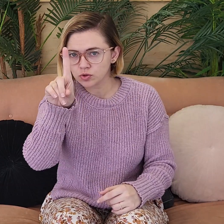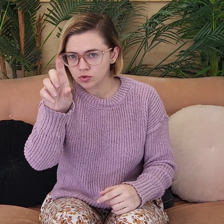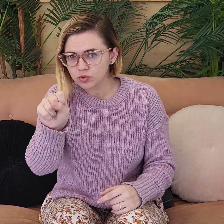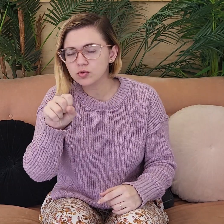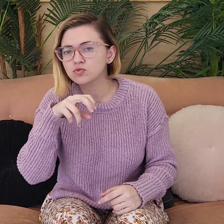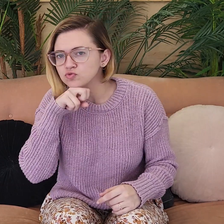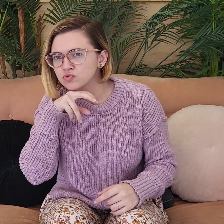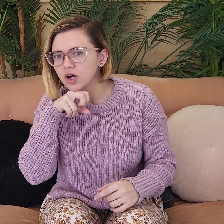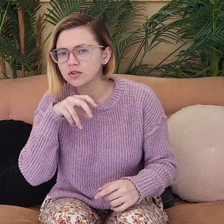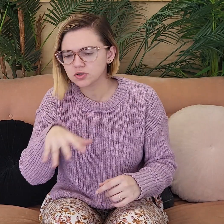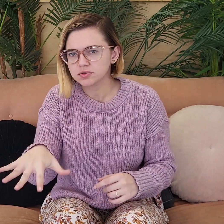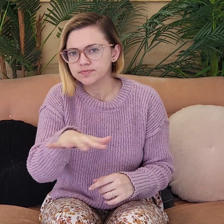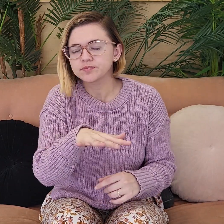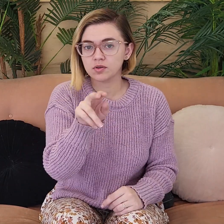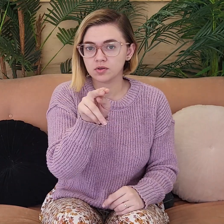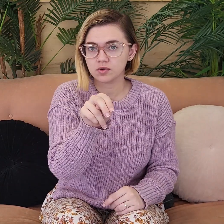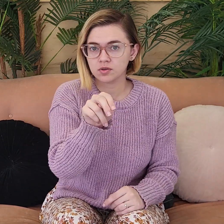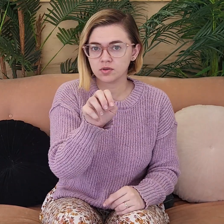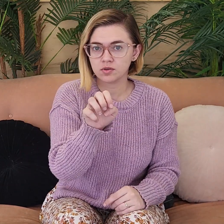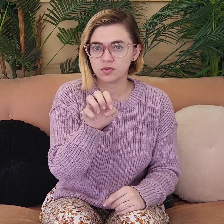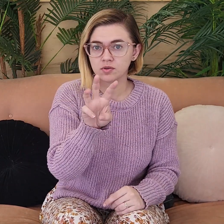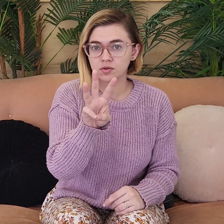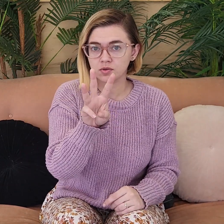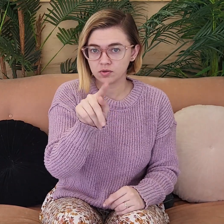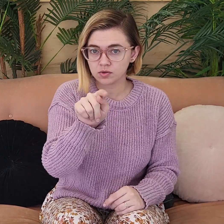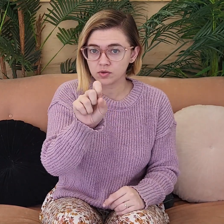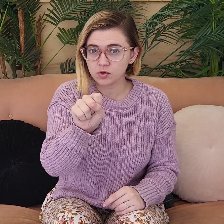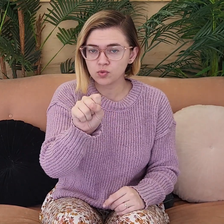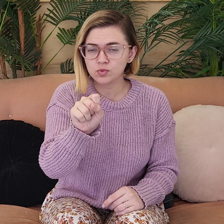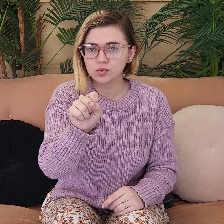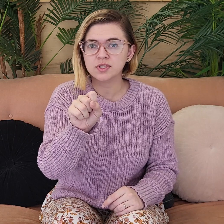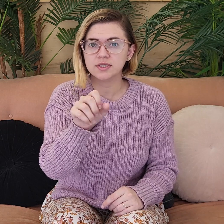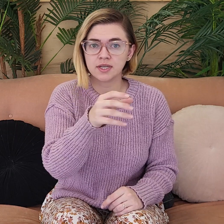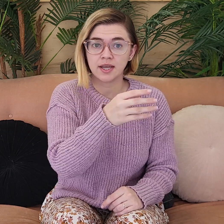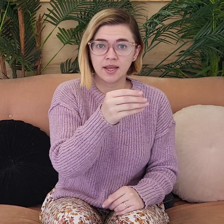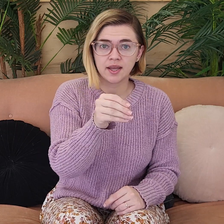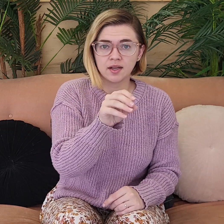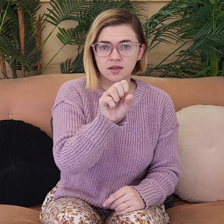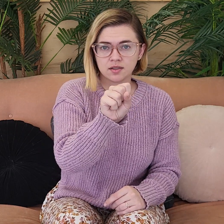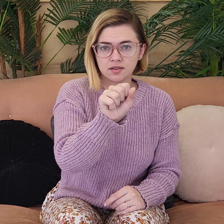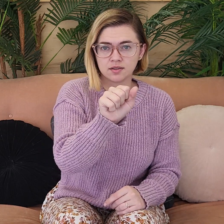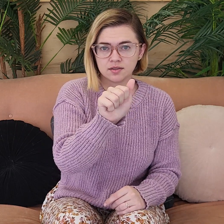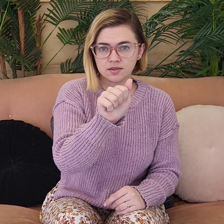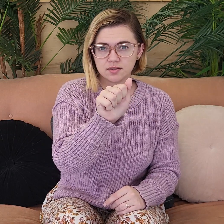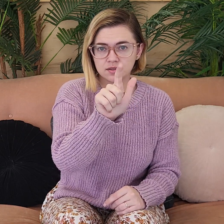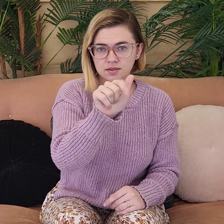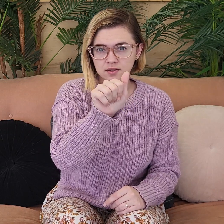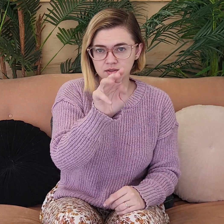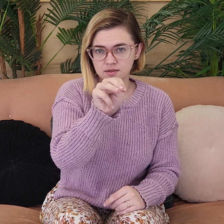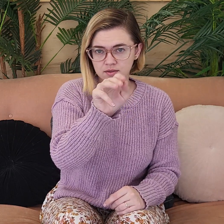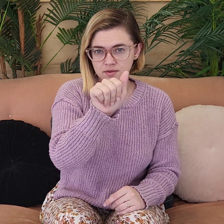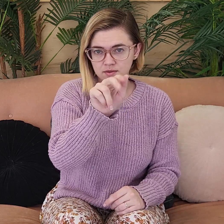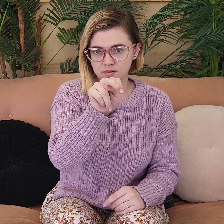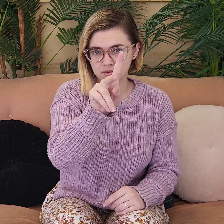toads. It also includes newts and salamanders.